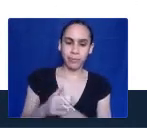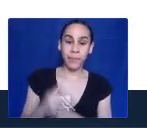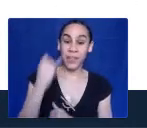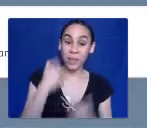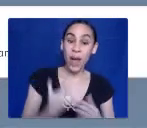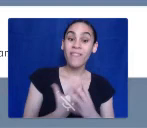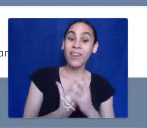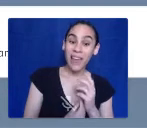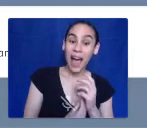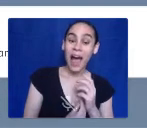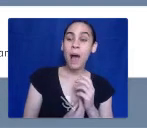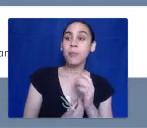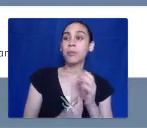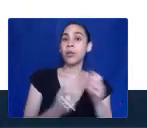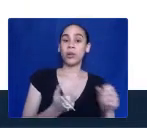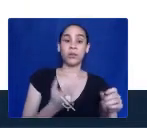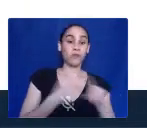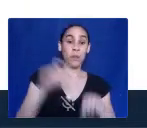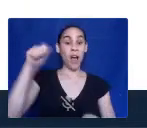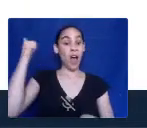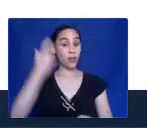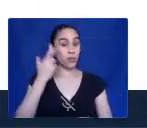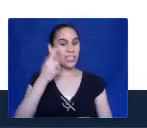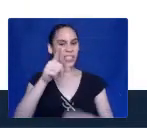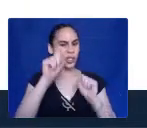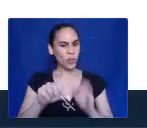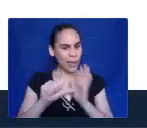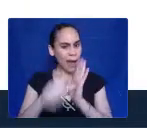that's due to other reasons you can just highlight it on your resume if you don't want to put on your